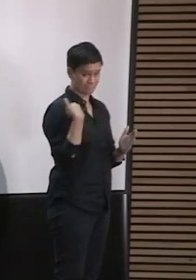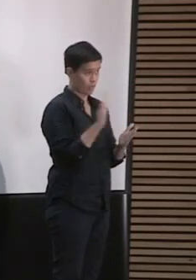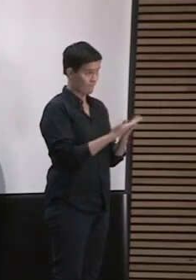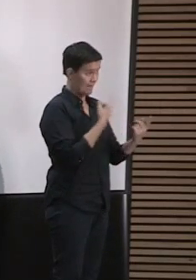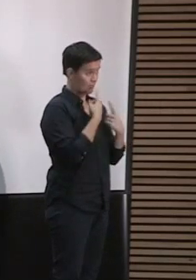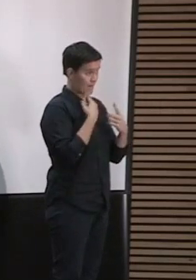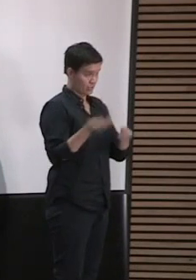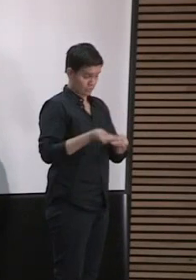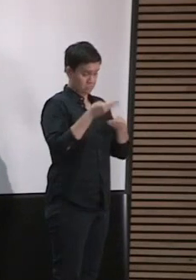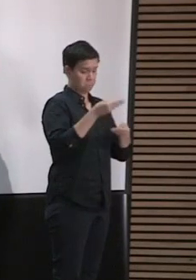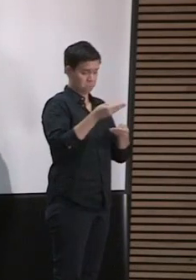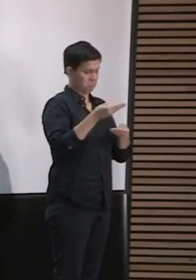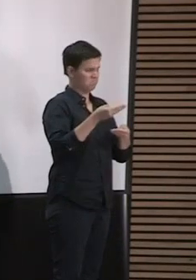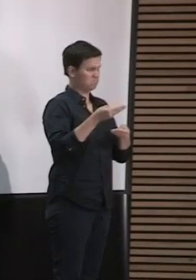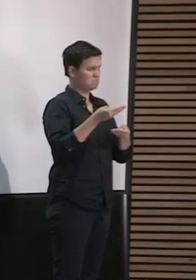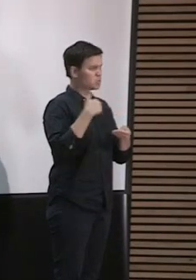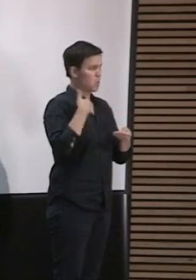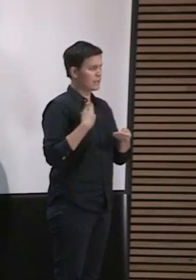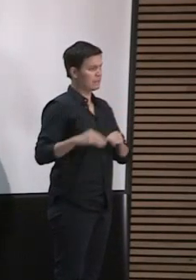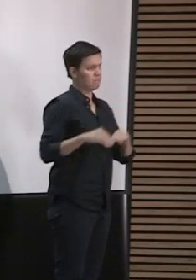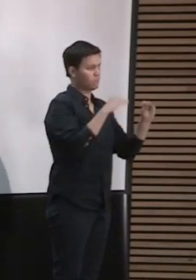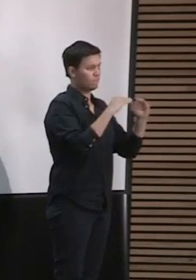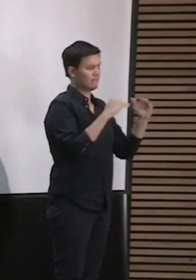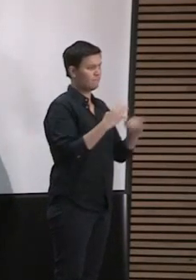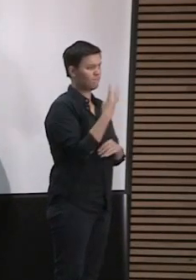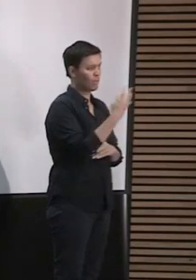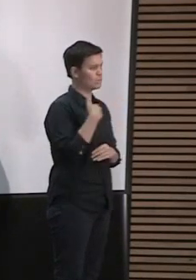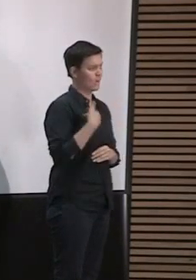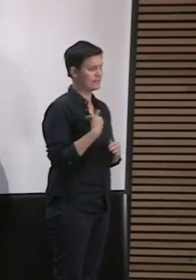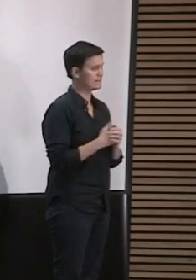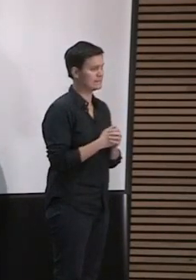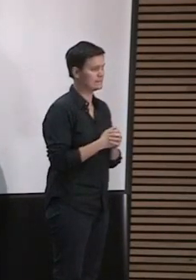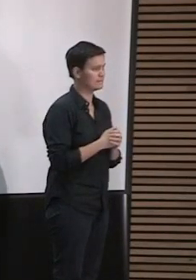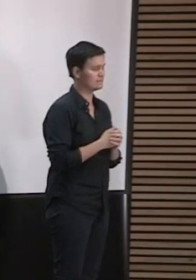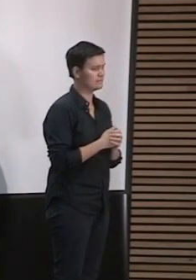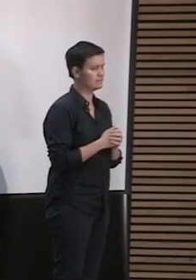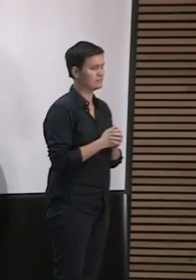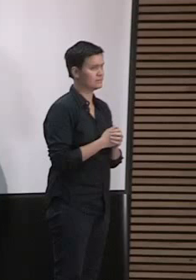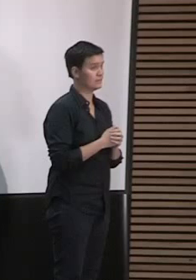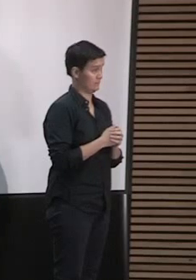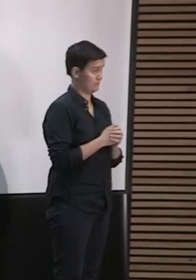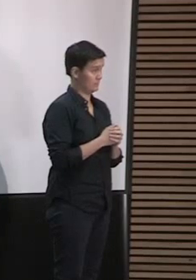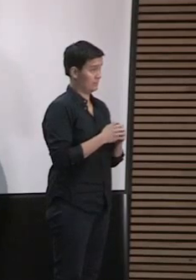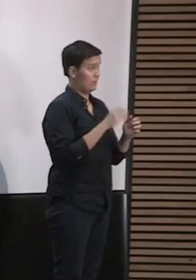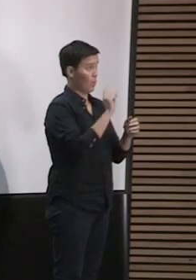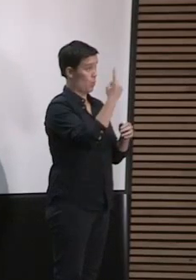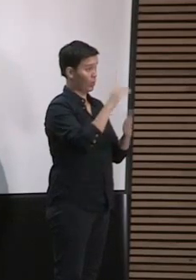level 4? No intention to move to level 4, and no need to. You can see from the cases reported today